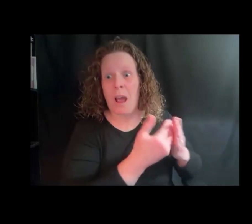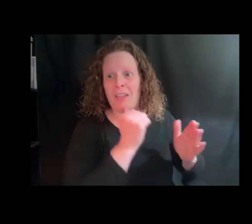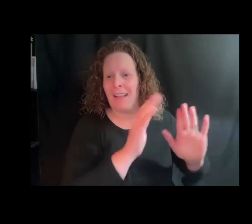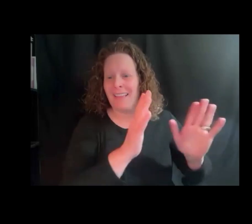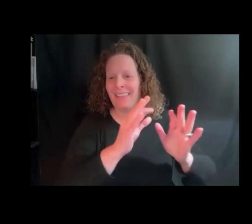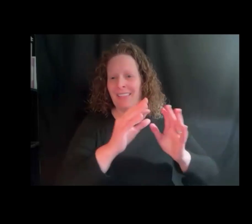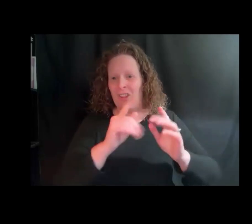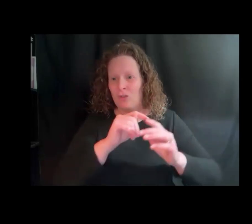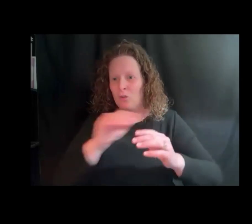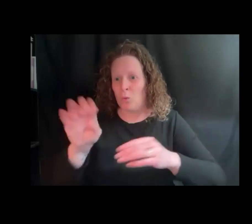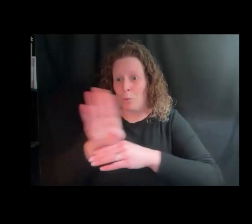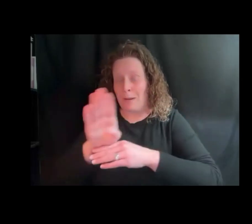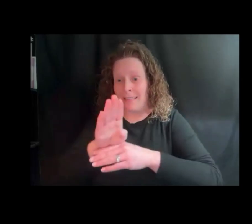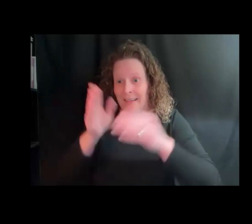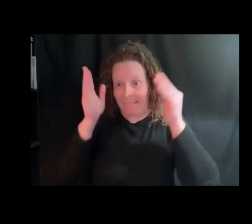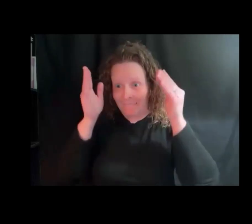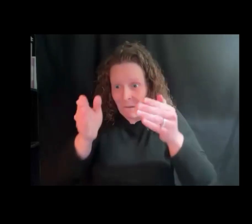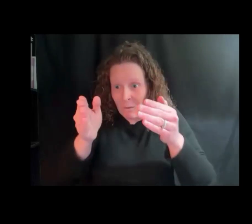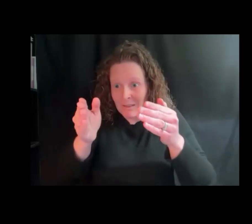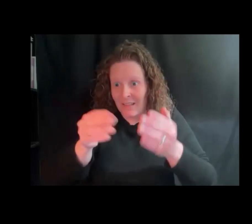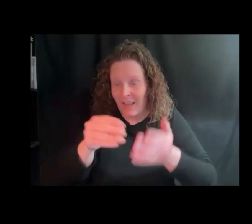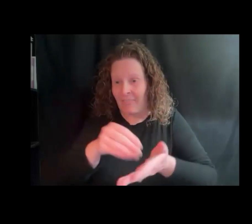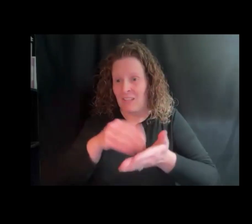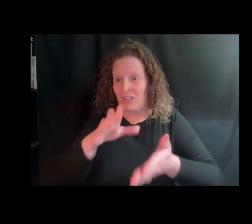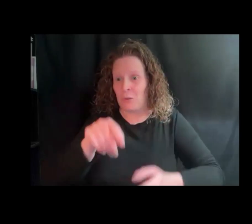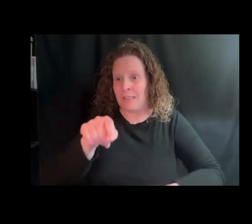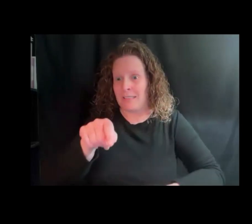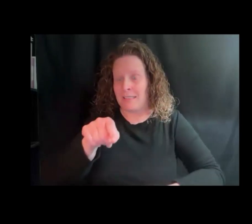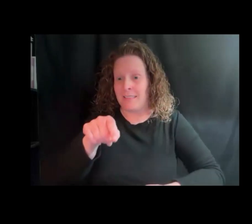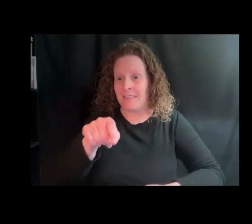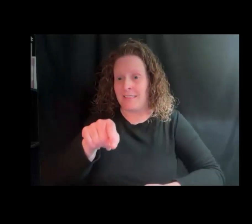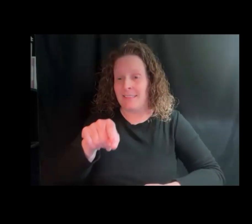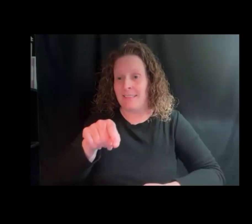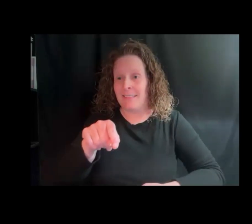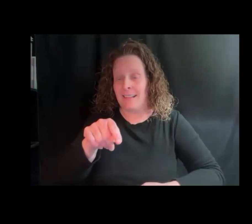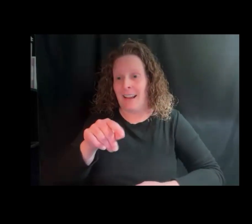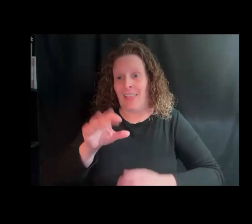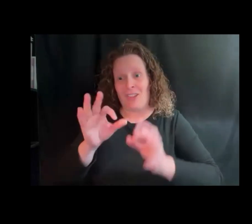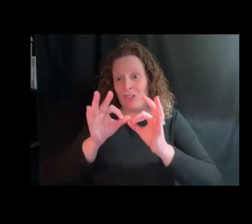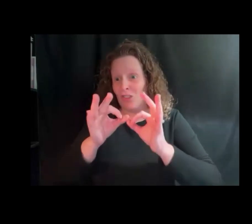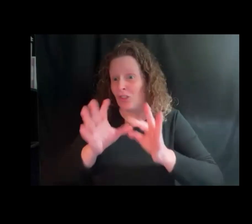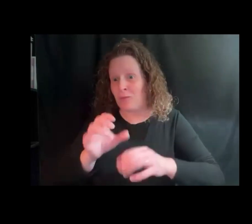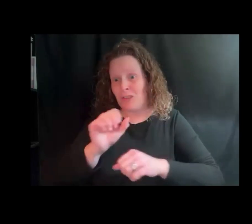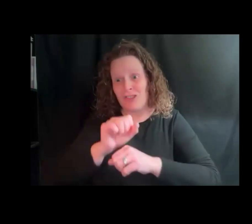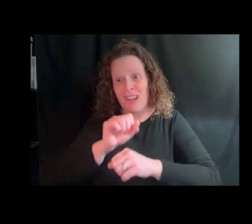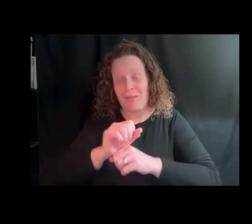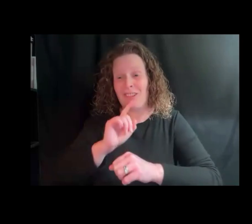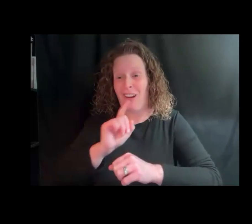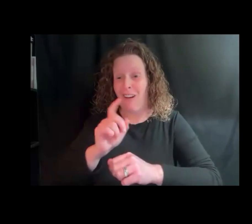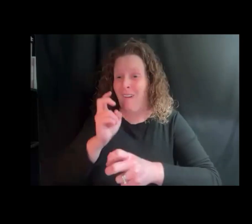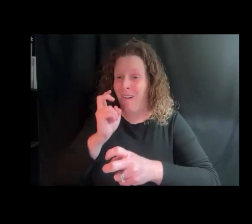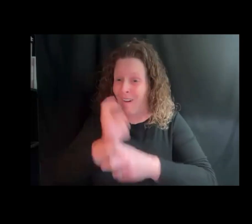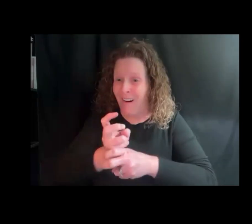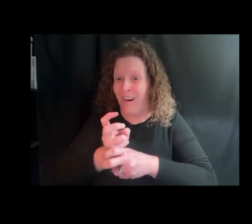the effectiveness of the teacher. This is just not what they do. They're looking at the student and they're looking at the information and they're saying